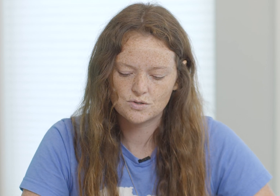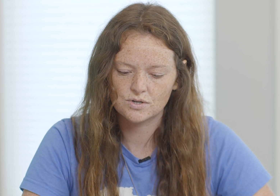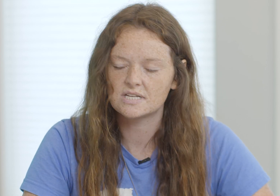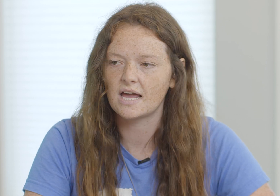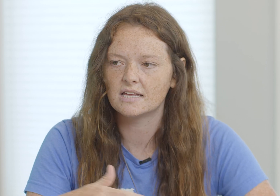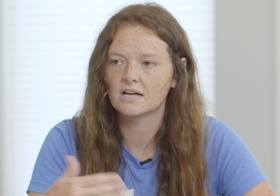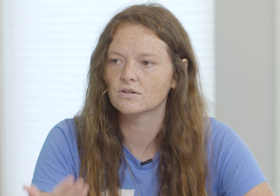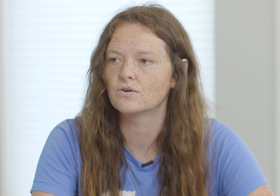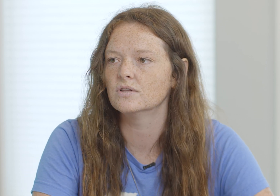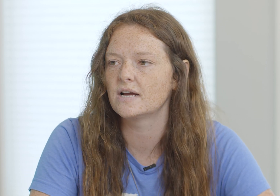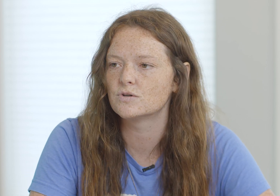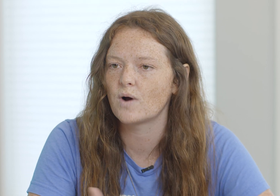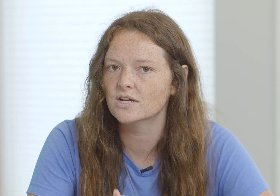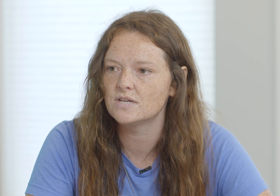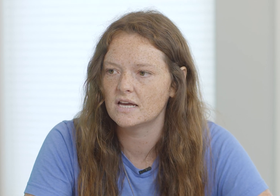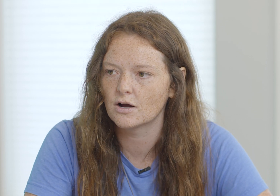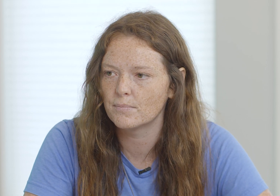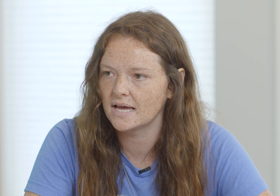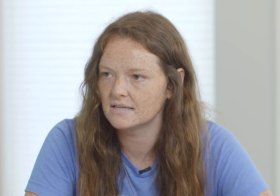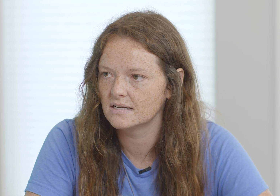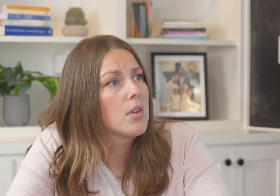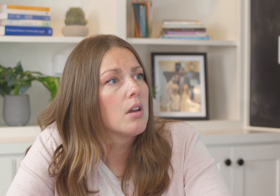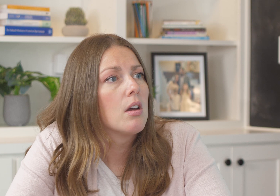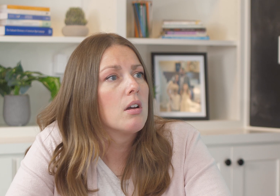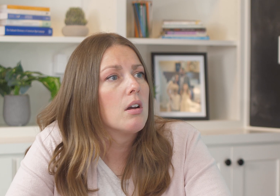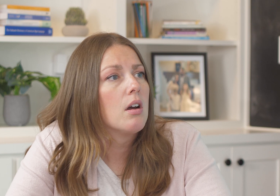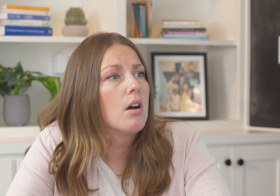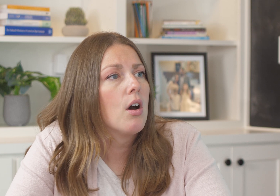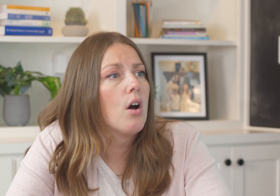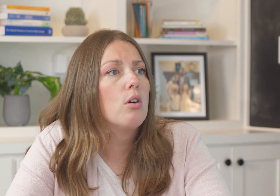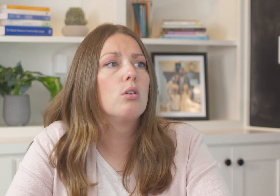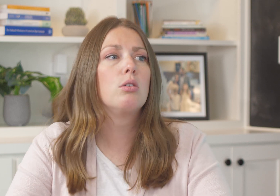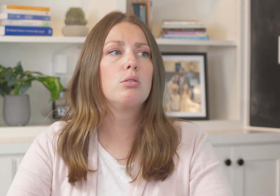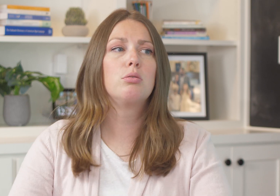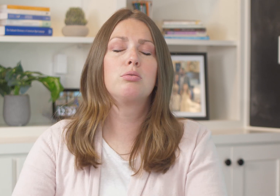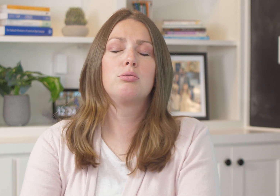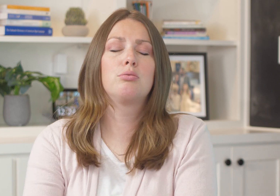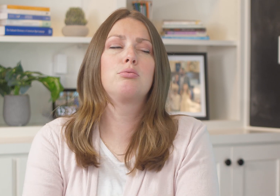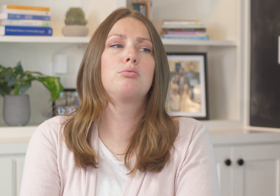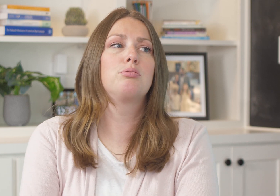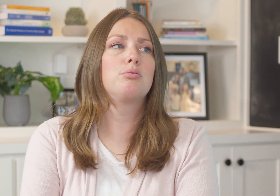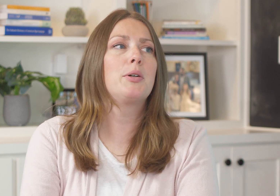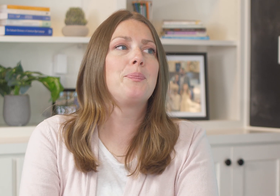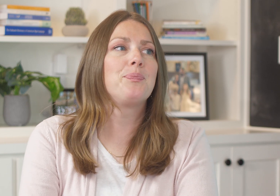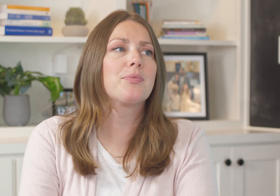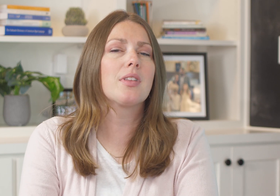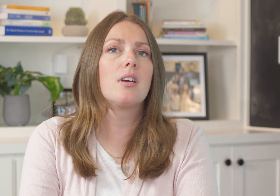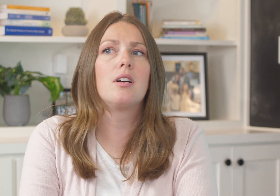were saying in their local language, Why are you taking our pet? Yeah, yeah. Pretty disgusting. Pretty horrendous.